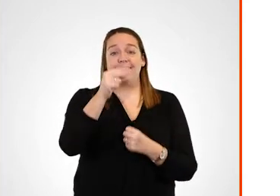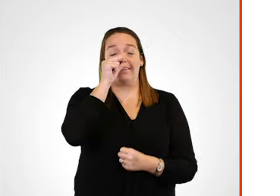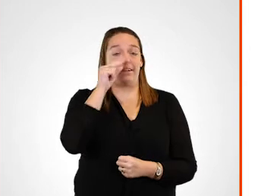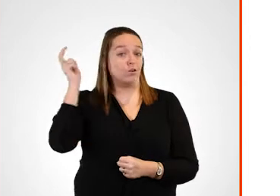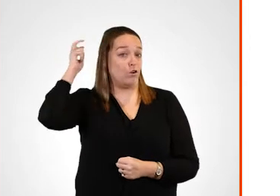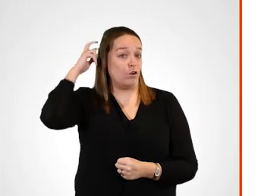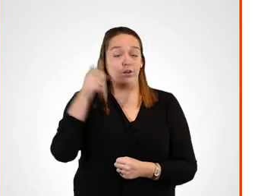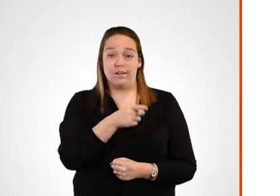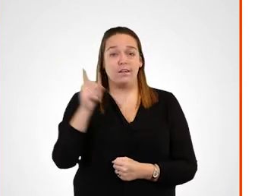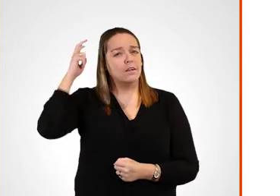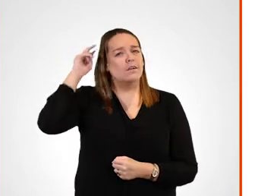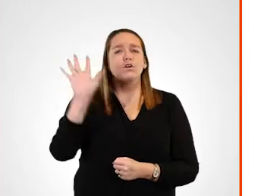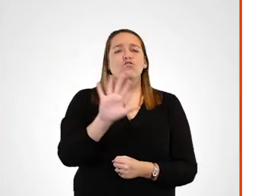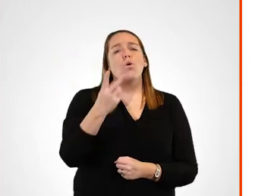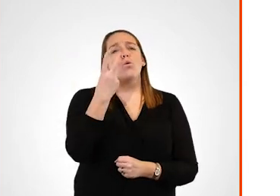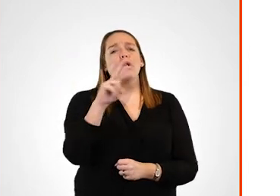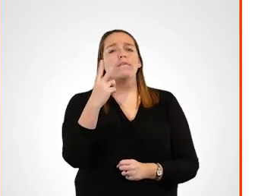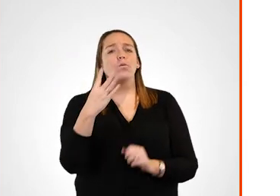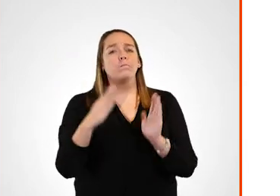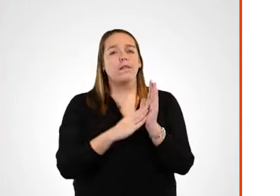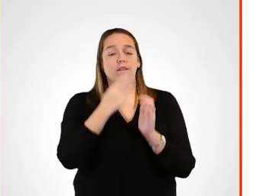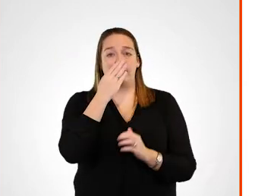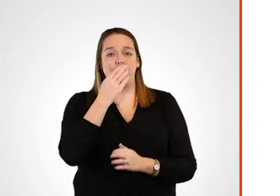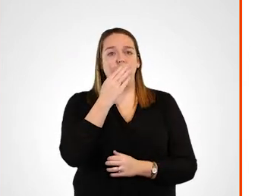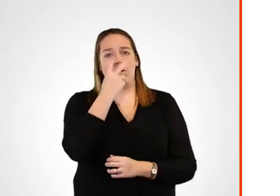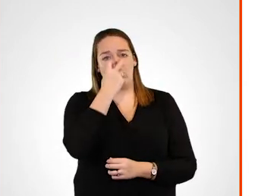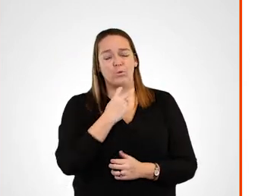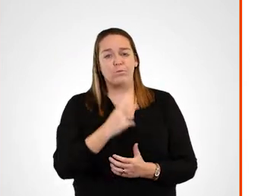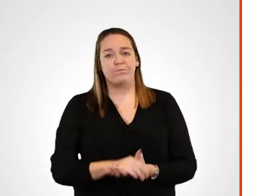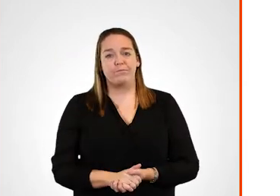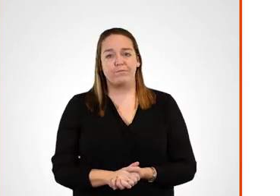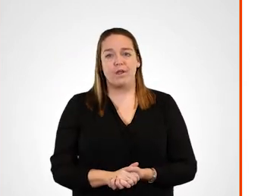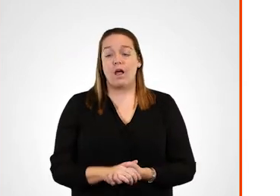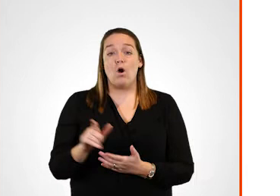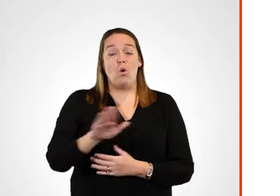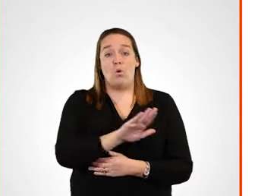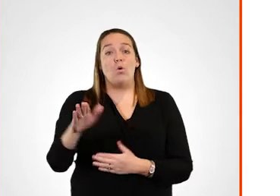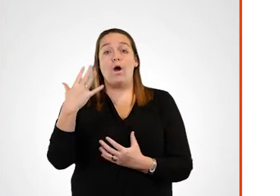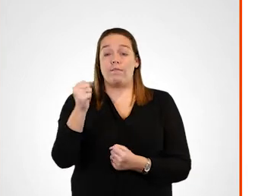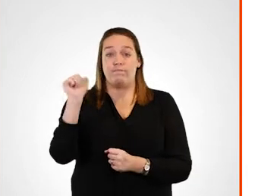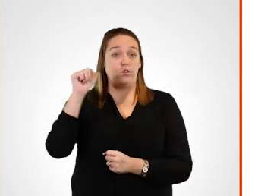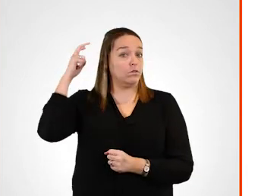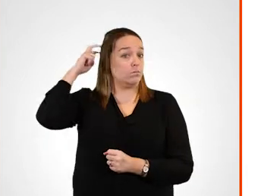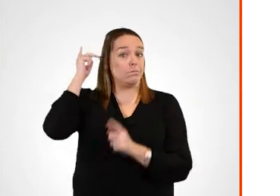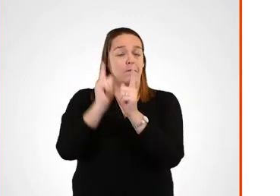who were implanted about 24 months of age and they all had two years of cochlear implant use.